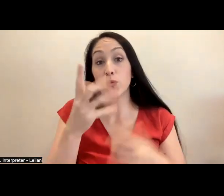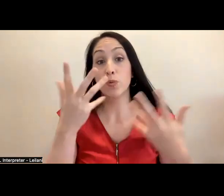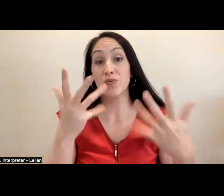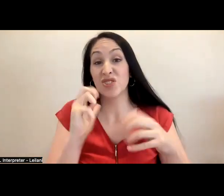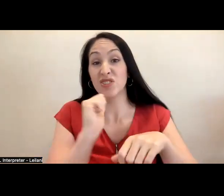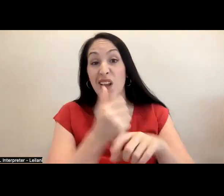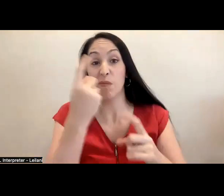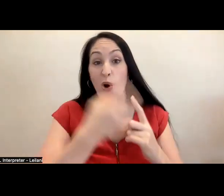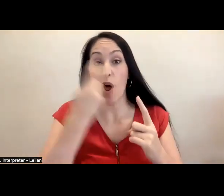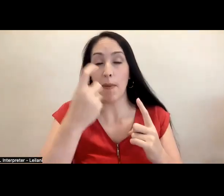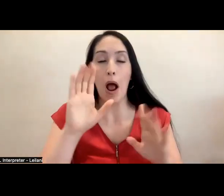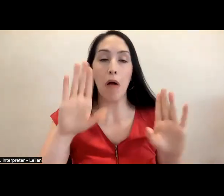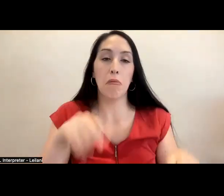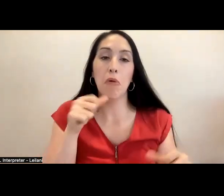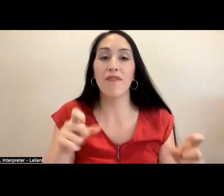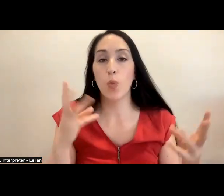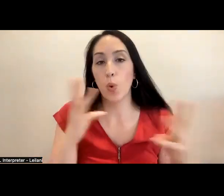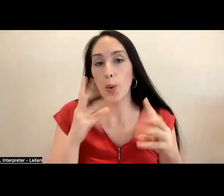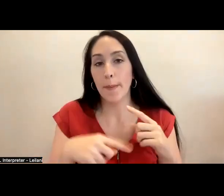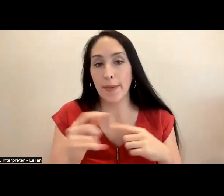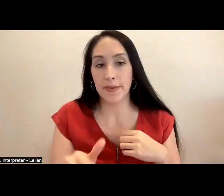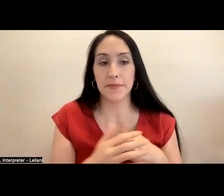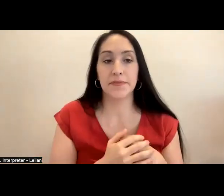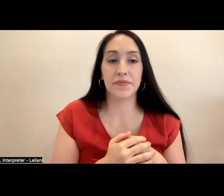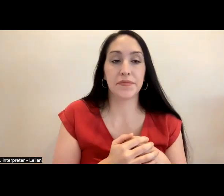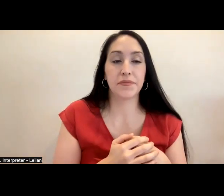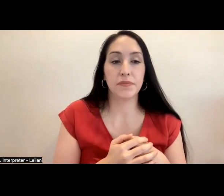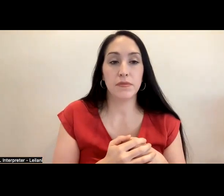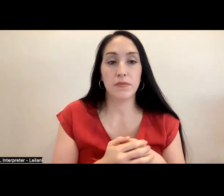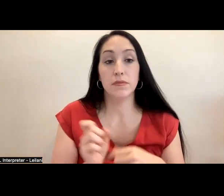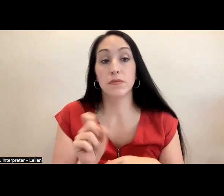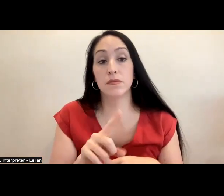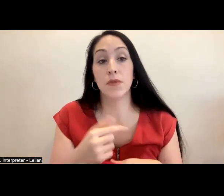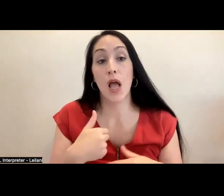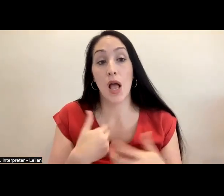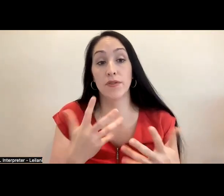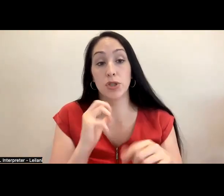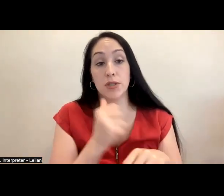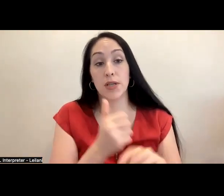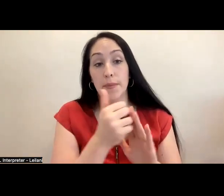11:58:54 Alright! Here's the question, I said. An account for my autistic 5 year old son